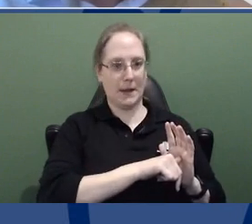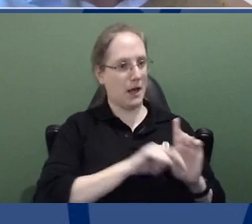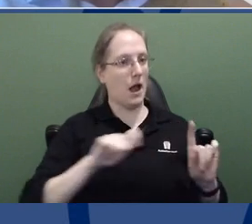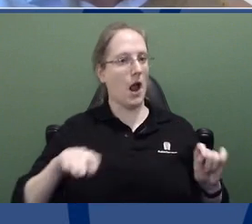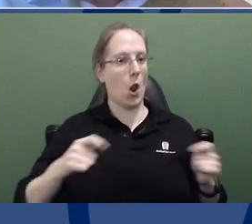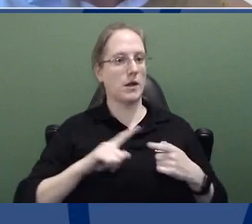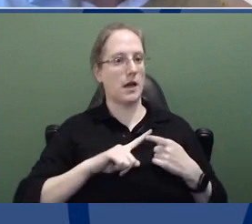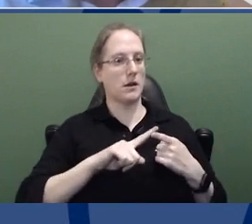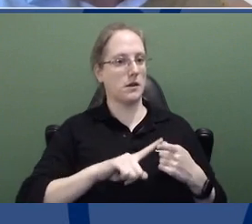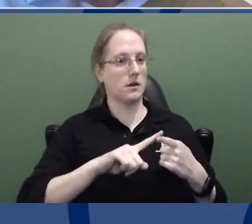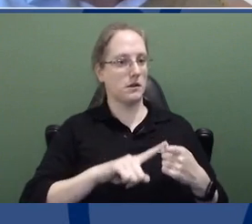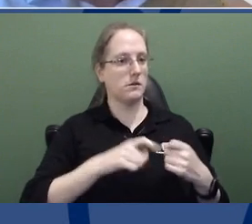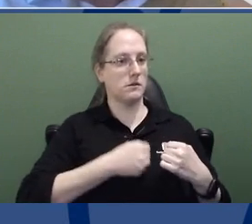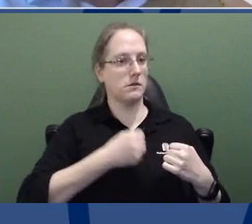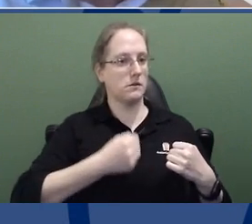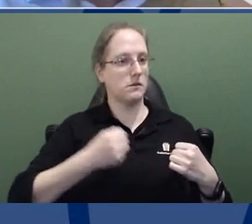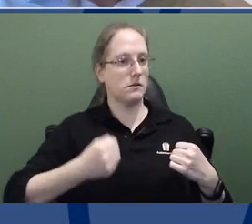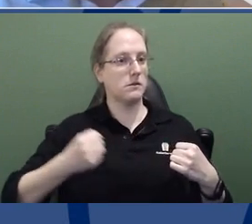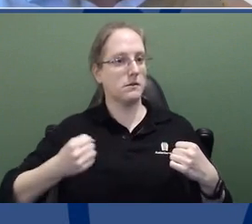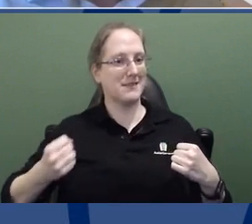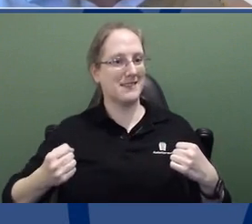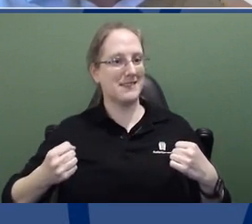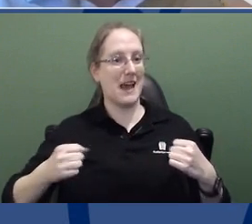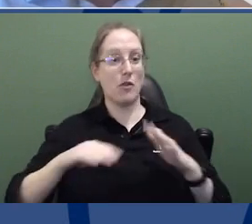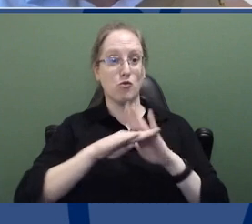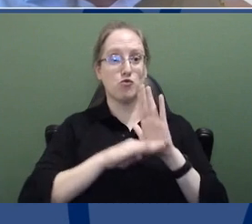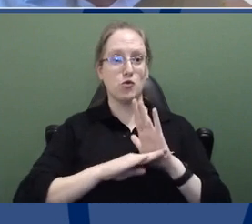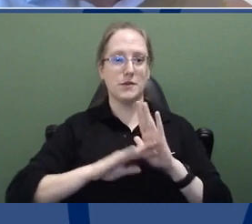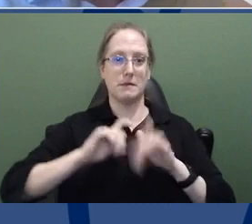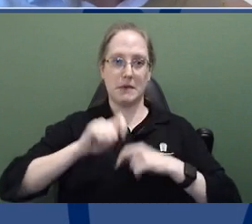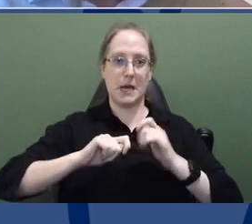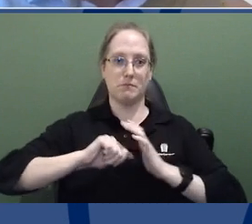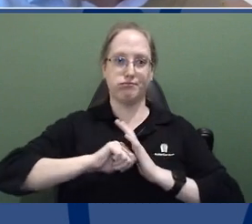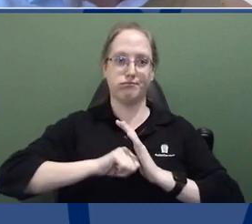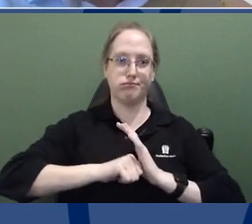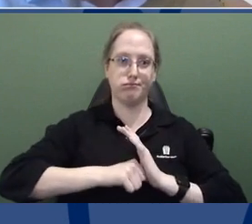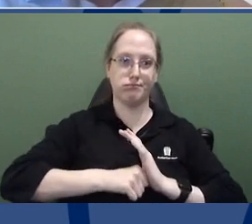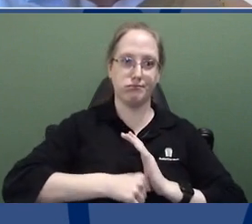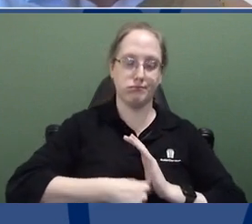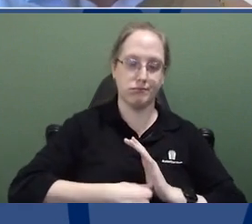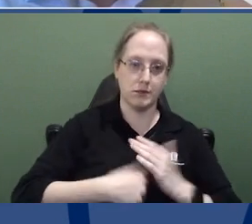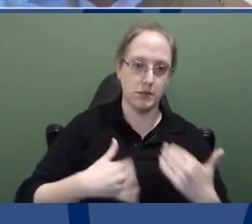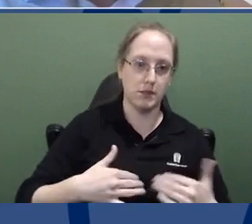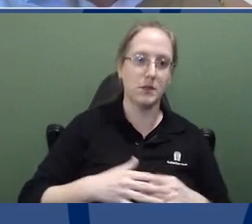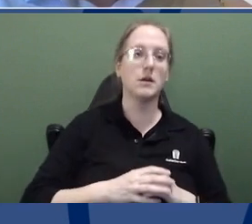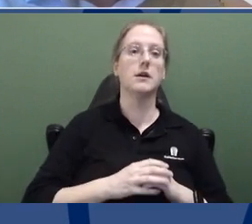and the restrictions have intensified. And as that situation has evolved, Treasury has